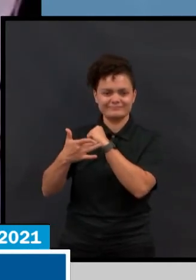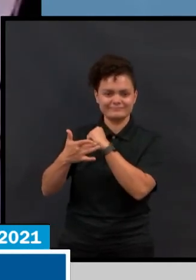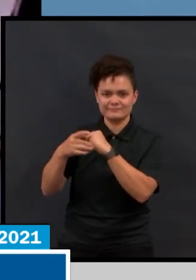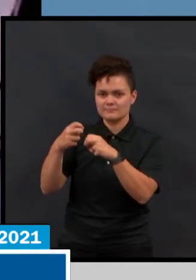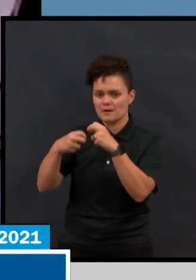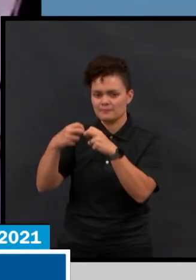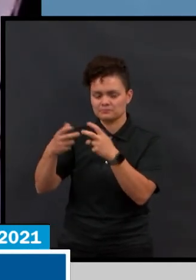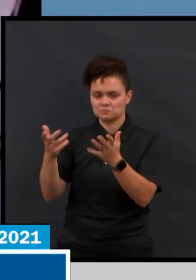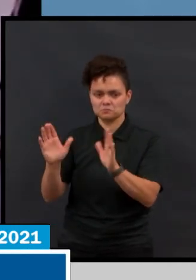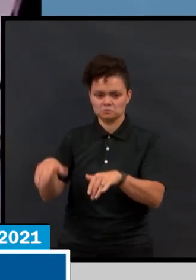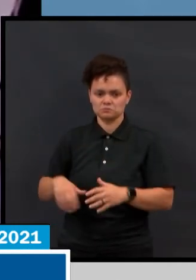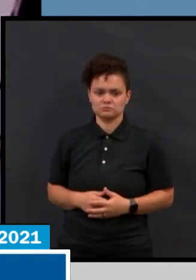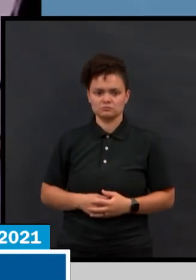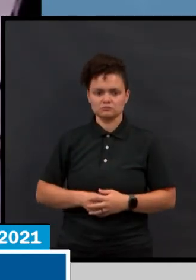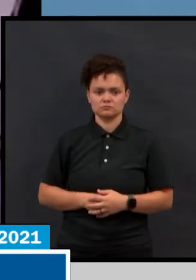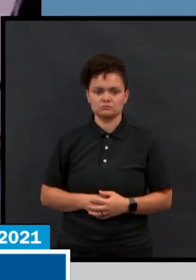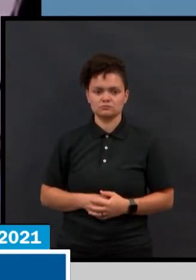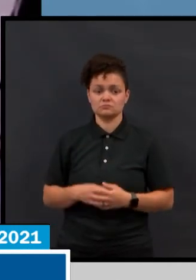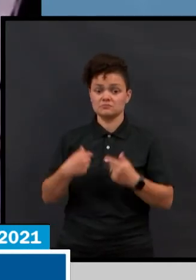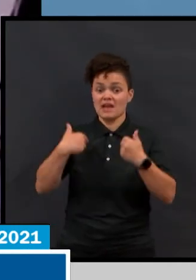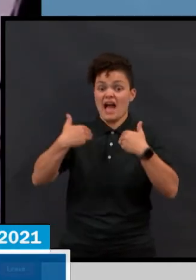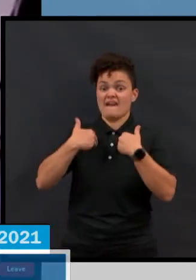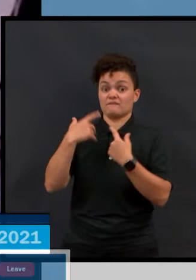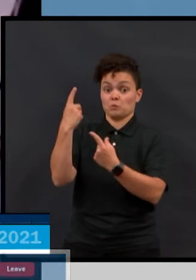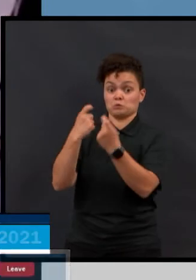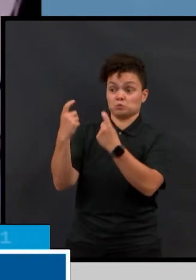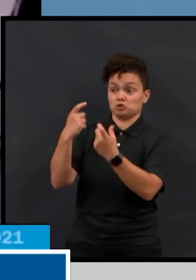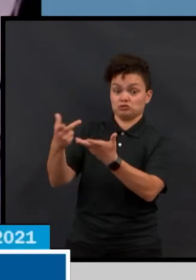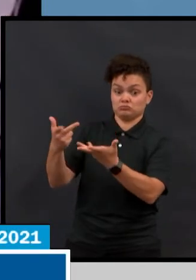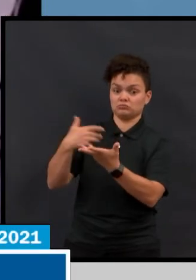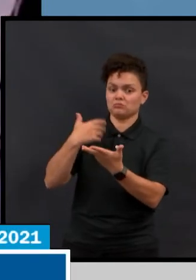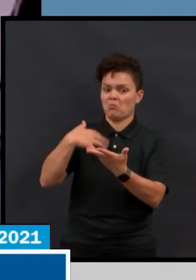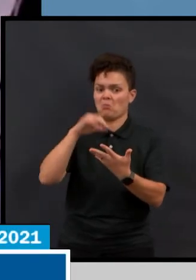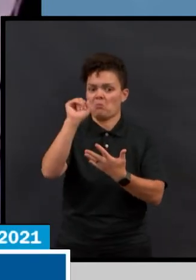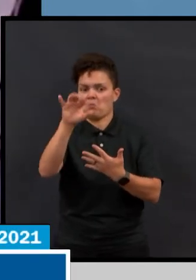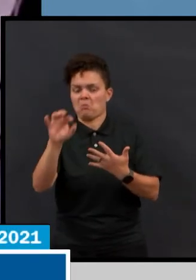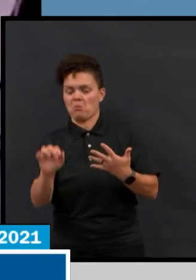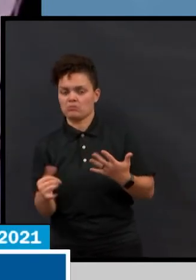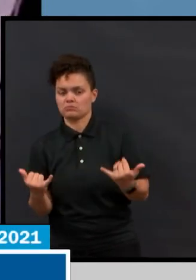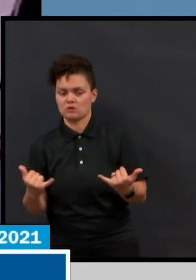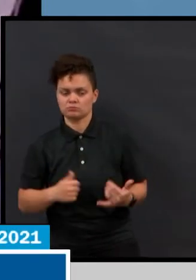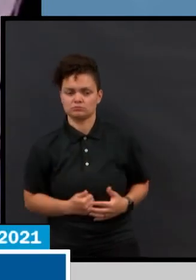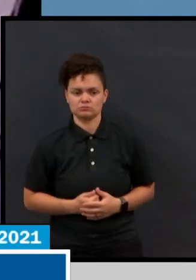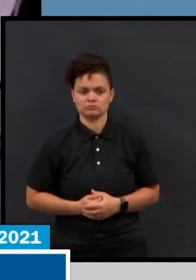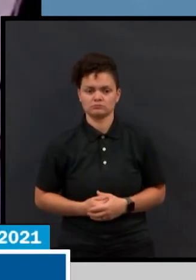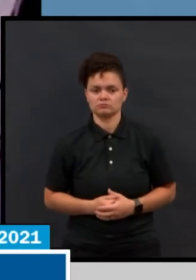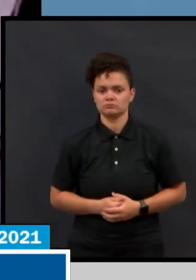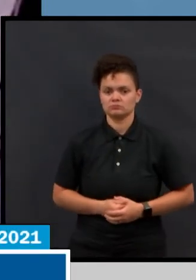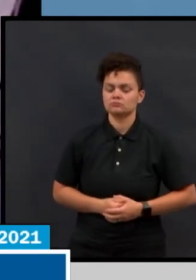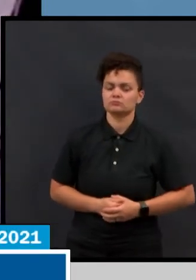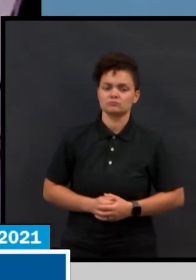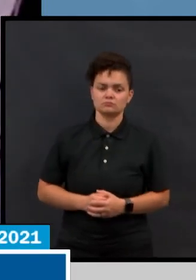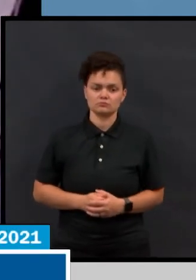some questions and so i'm going to go ahead and ask those questions um to chief payson as well